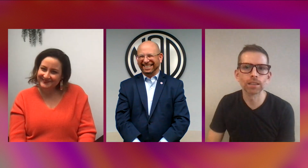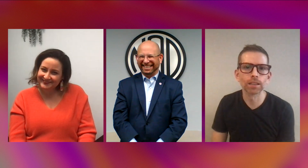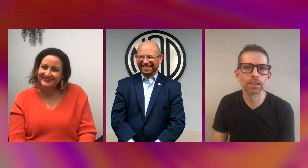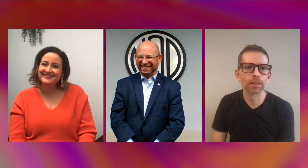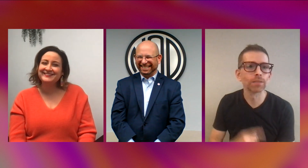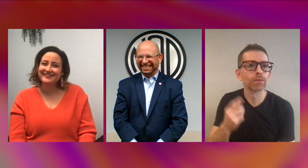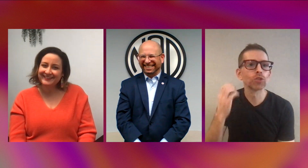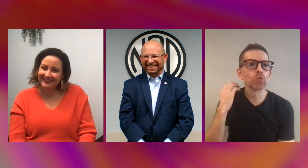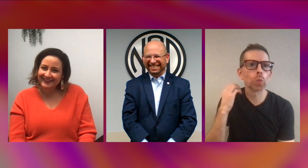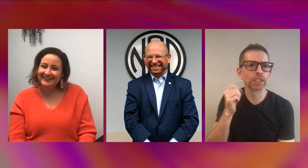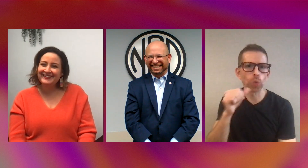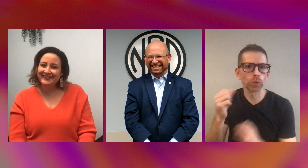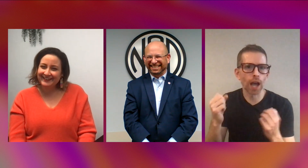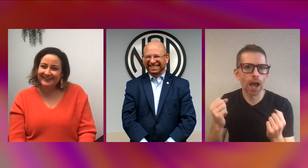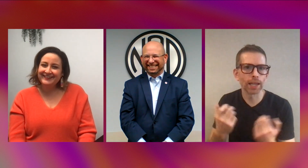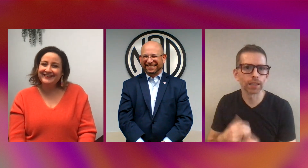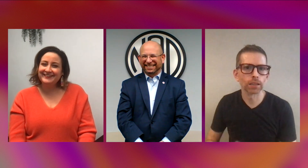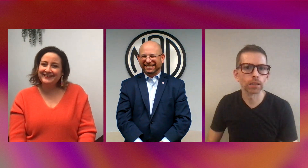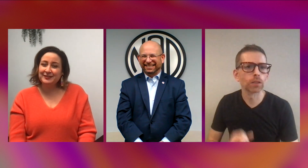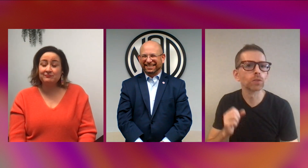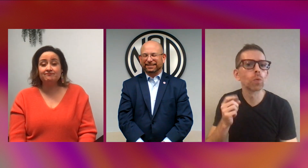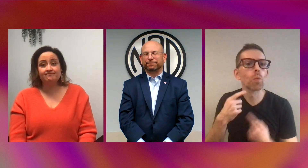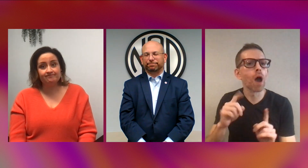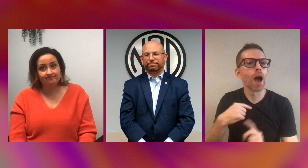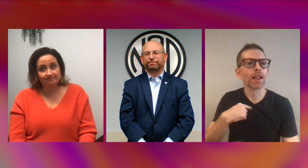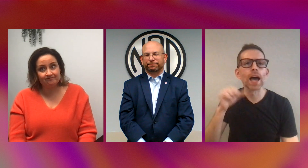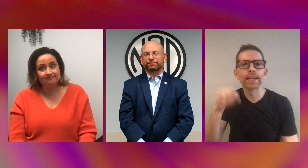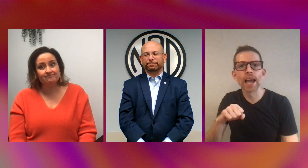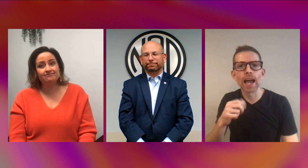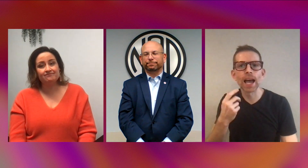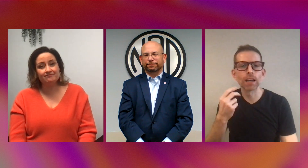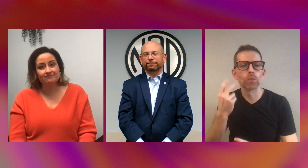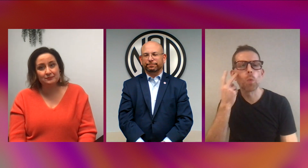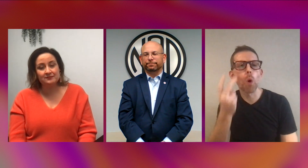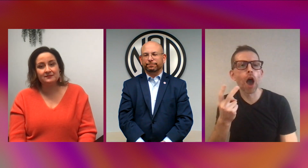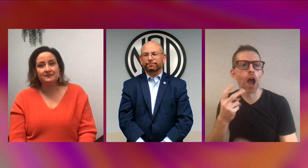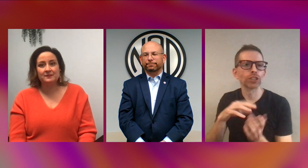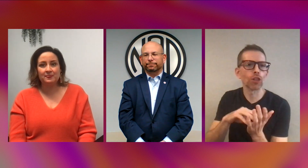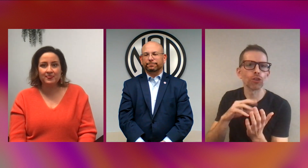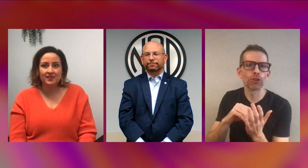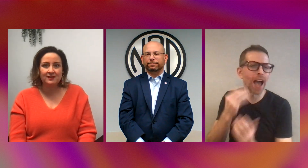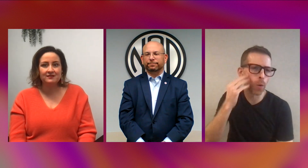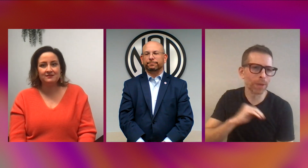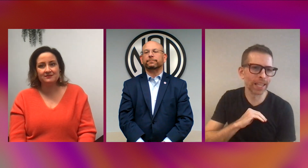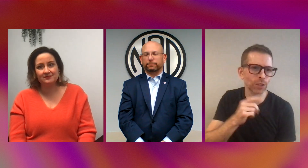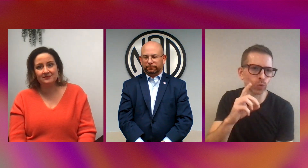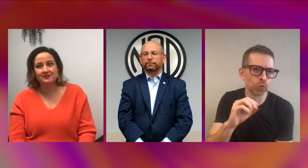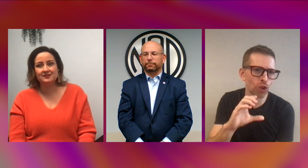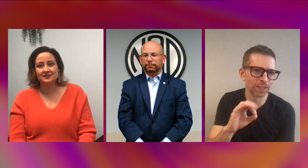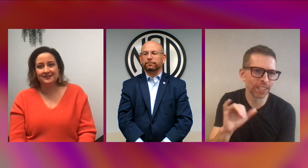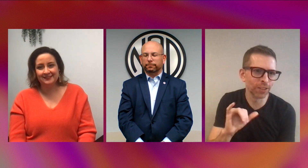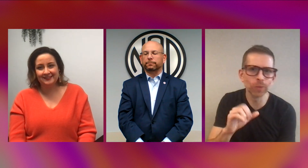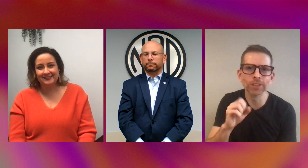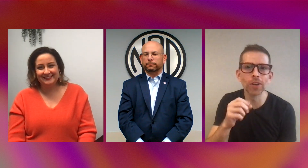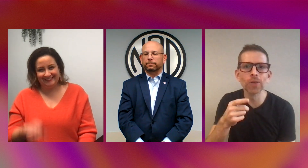So while I can watch and learn and Melissa, I know you are a part of the CrossFit community as well,